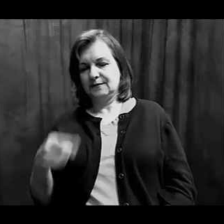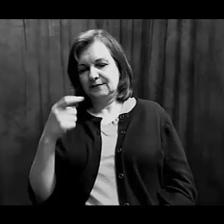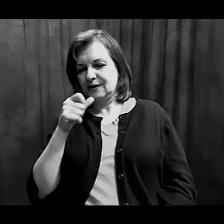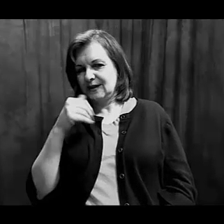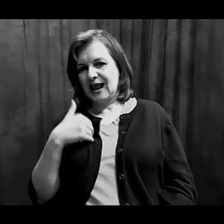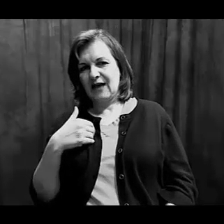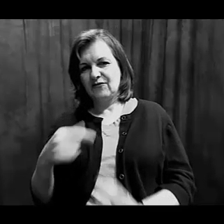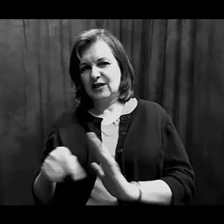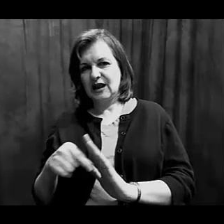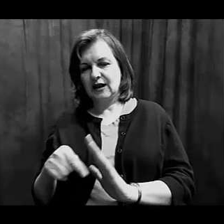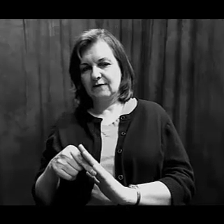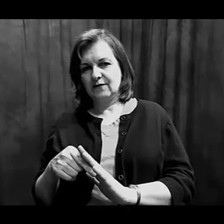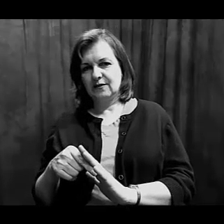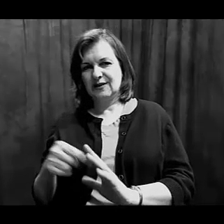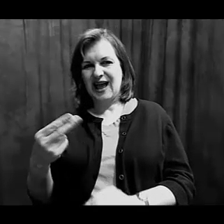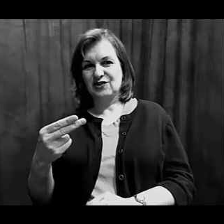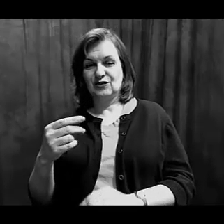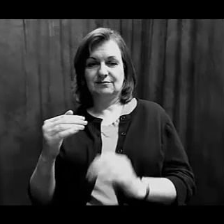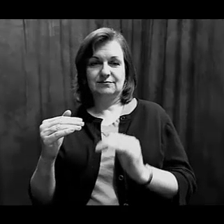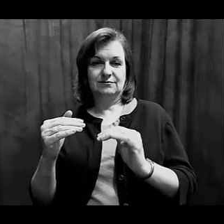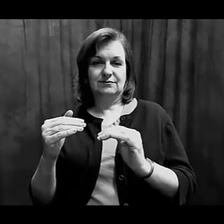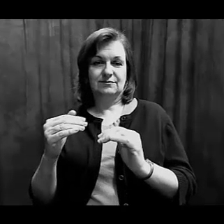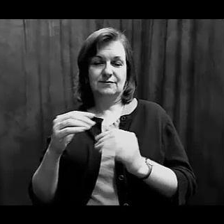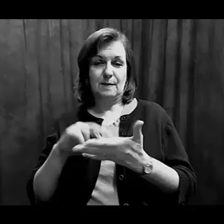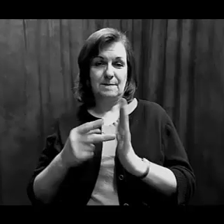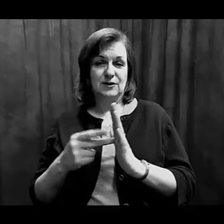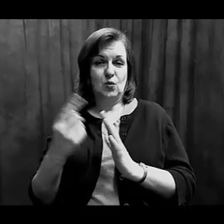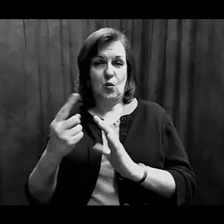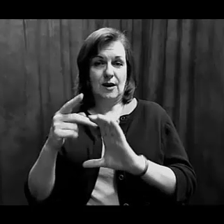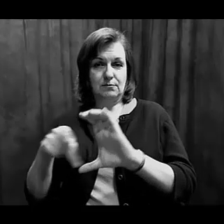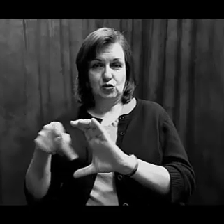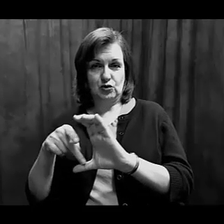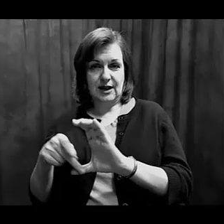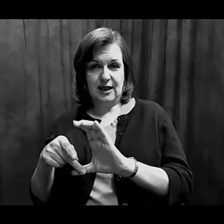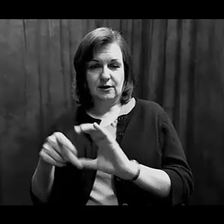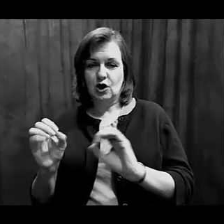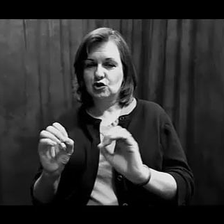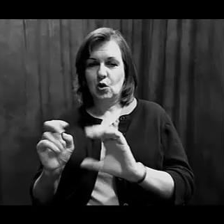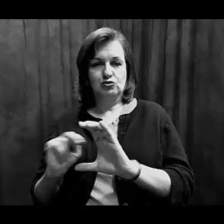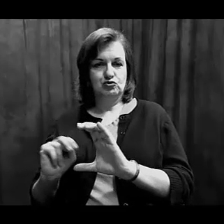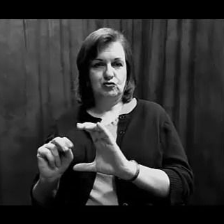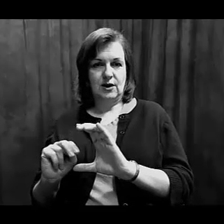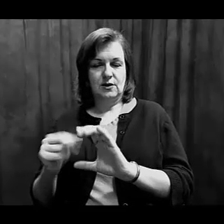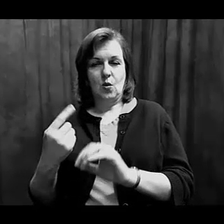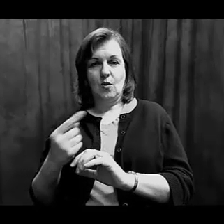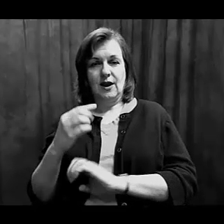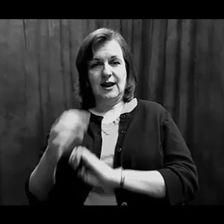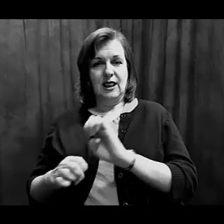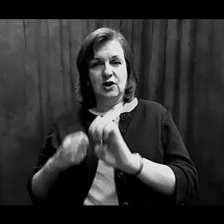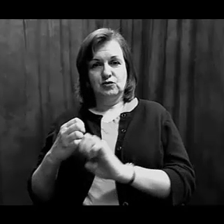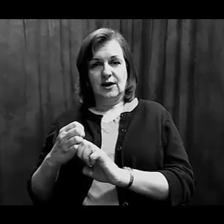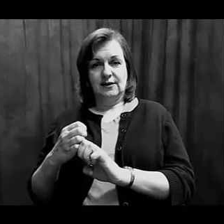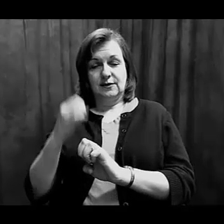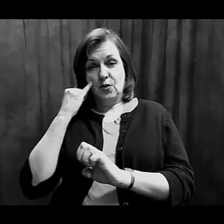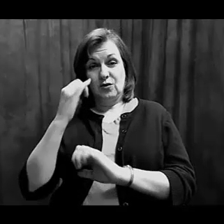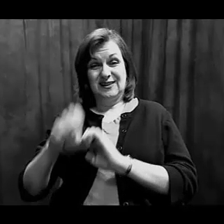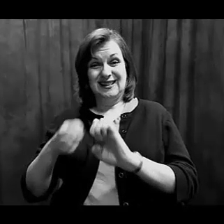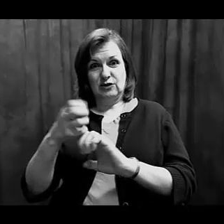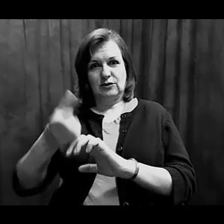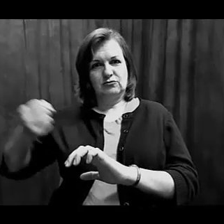element because it's lacking that negative -- hydrogen is 1 proton 0 neutrons